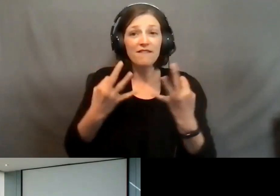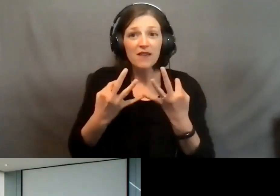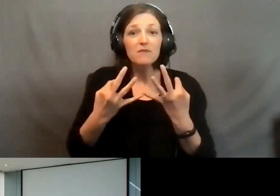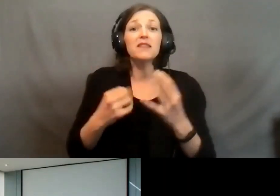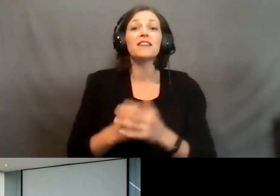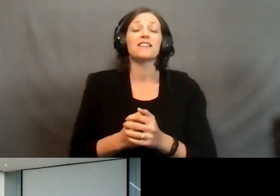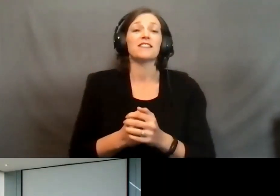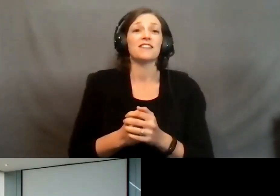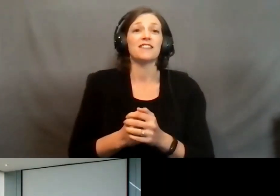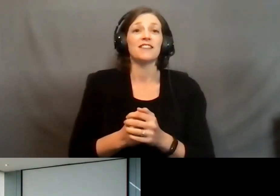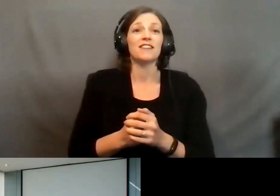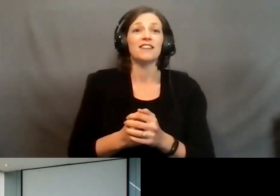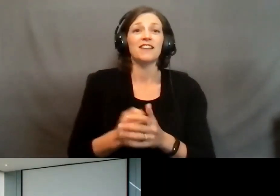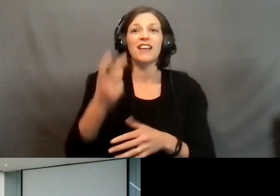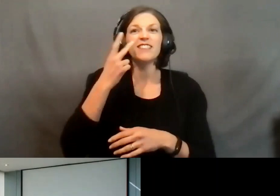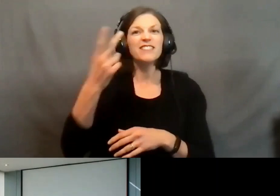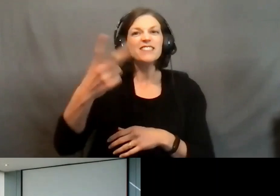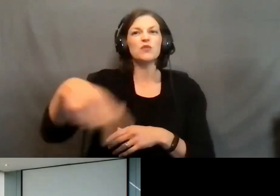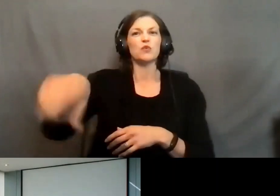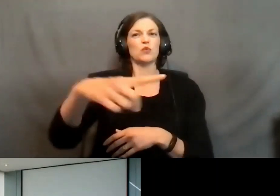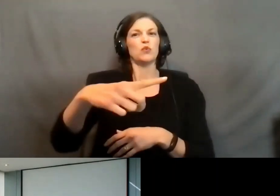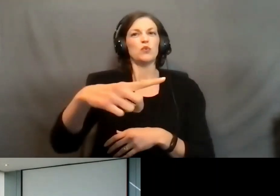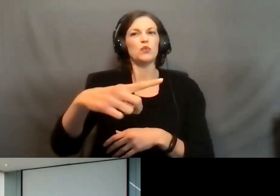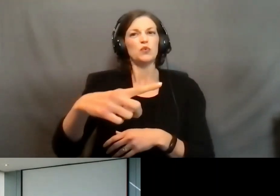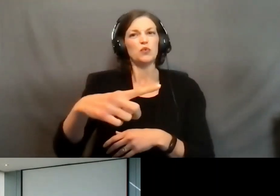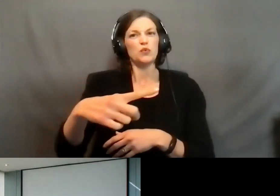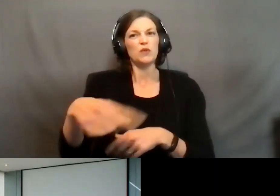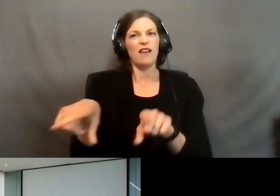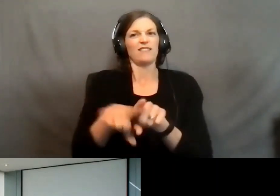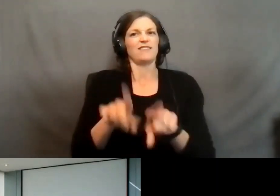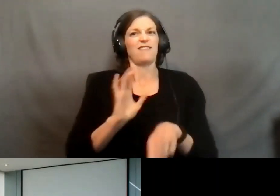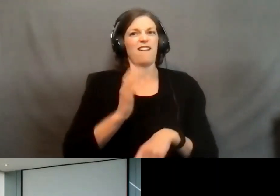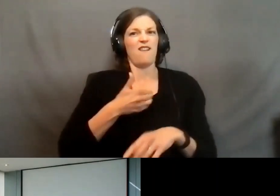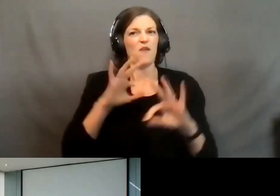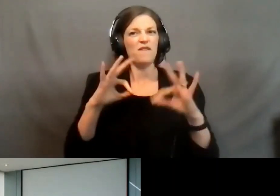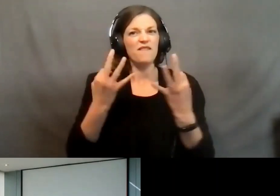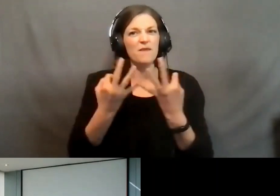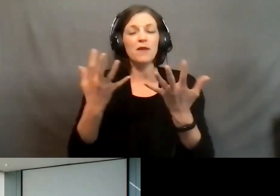I see you as our family. We want 12:09:02 this large session to be as